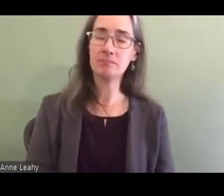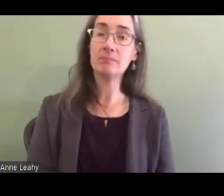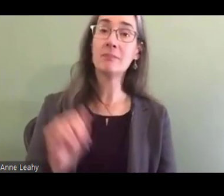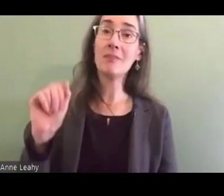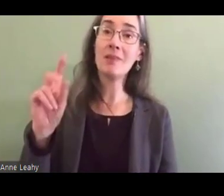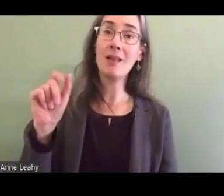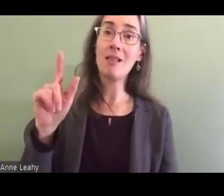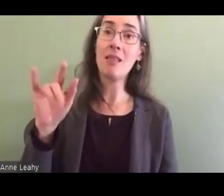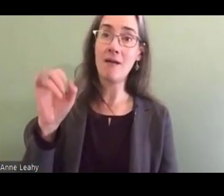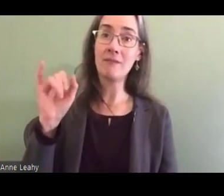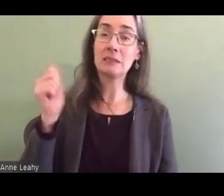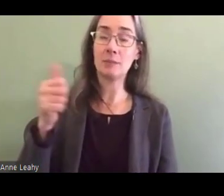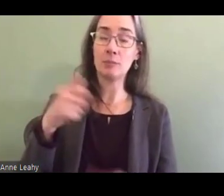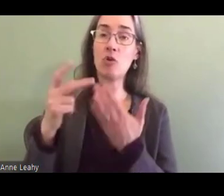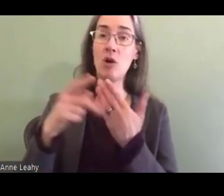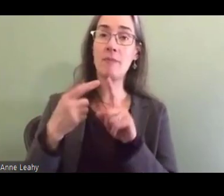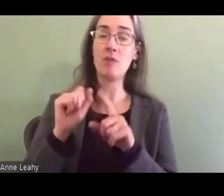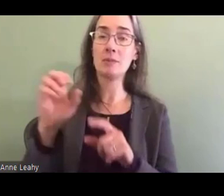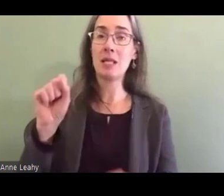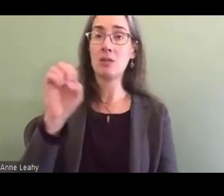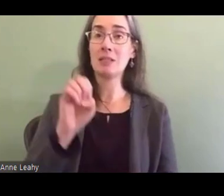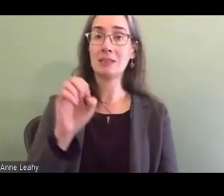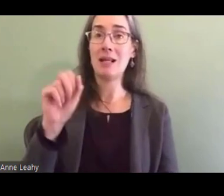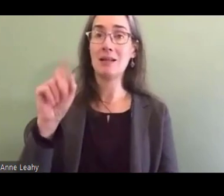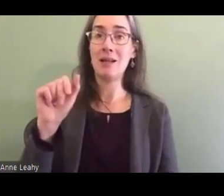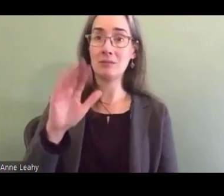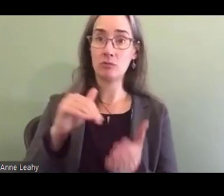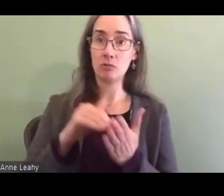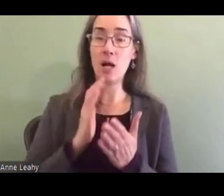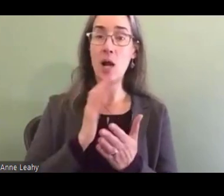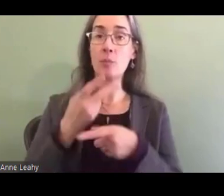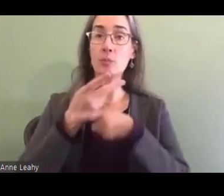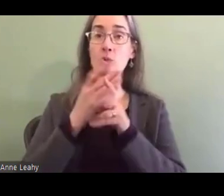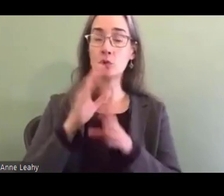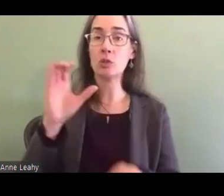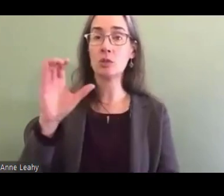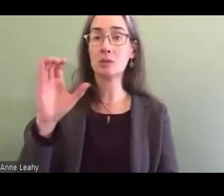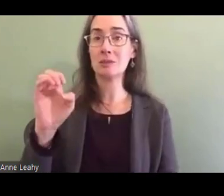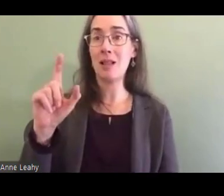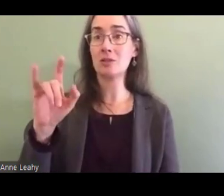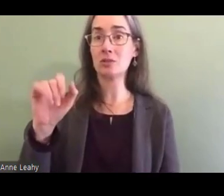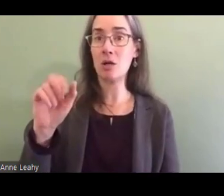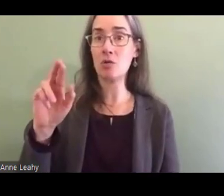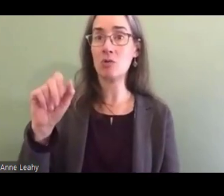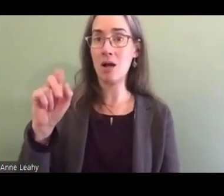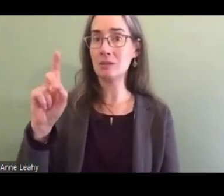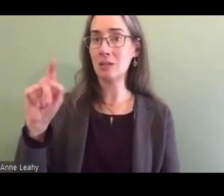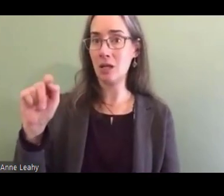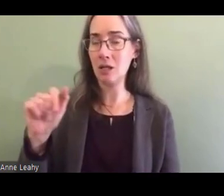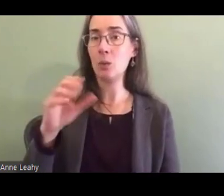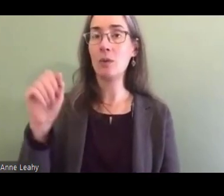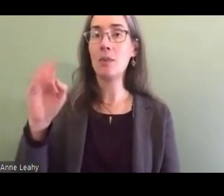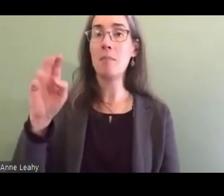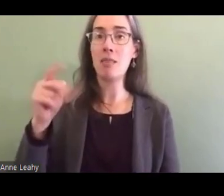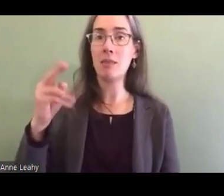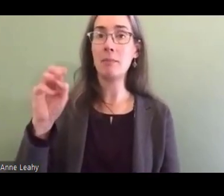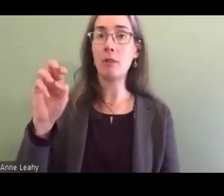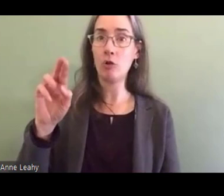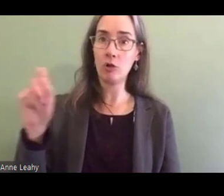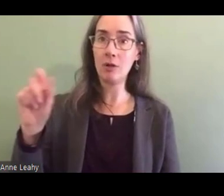Our producer is Celestia Ohrazda with Beth Harrison, Mary Morder, Emily Ruber and Marsha Schwanke.